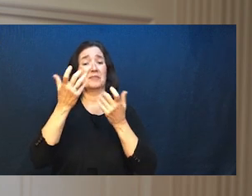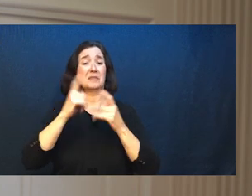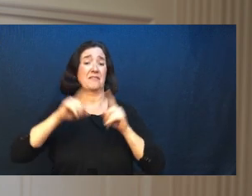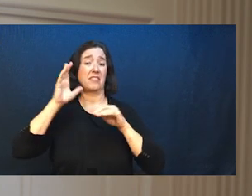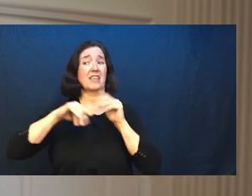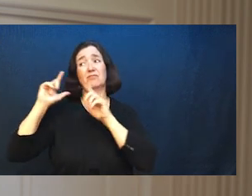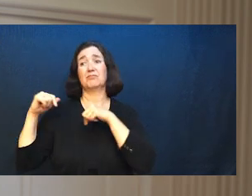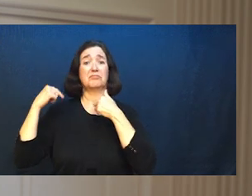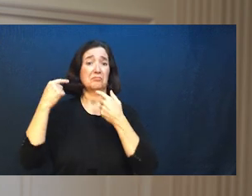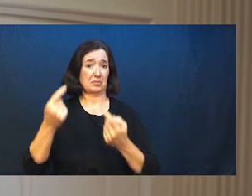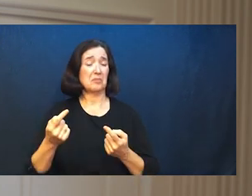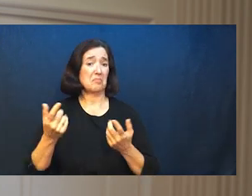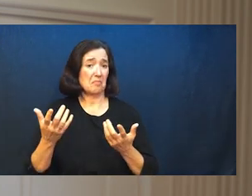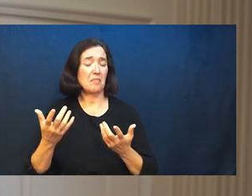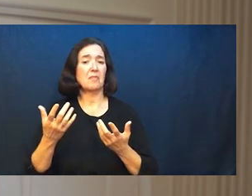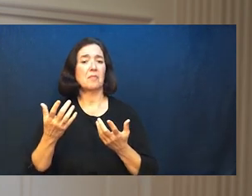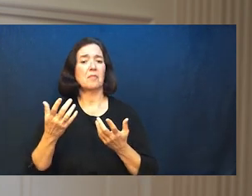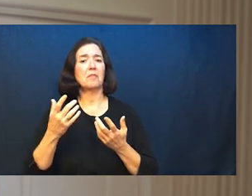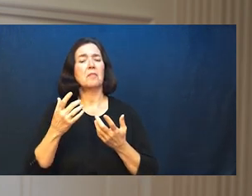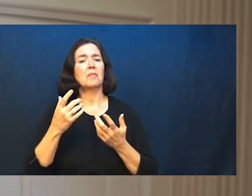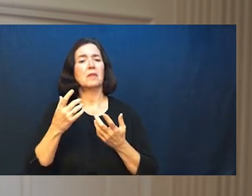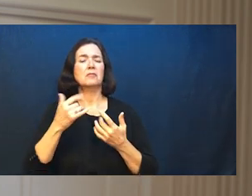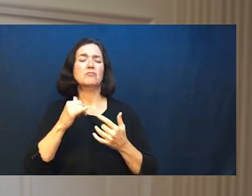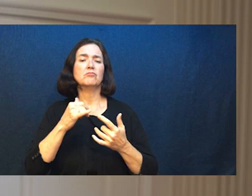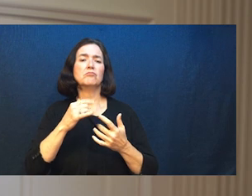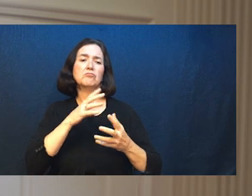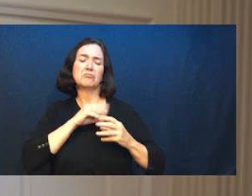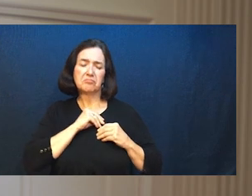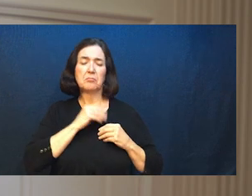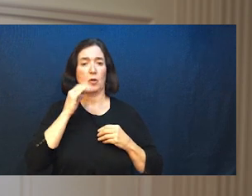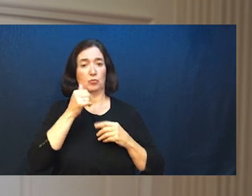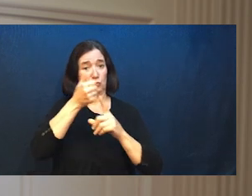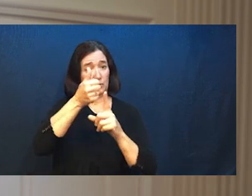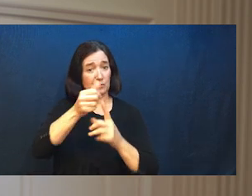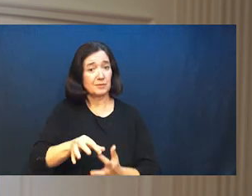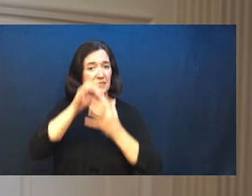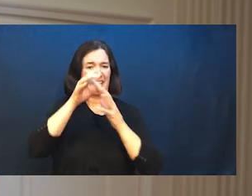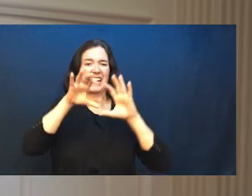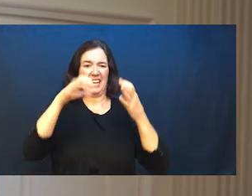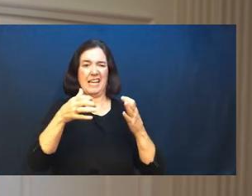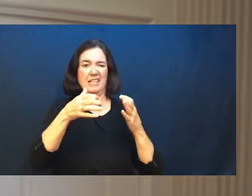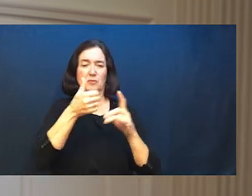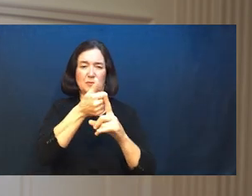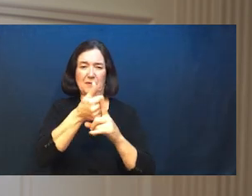a little bit different than they have in years past, embrace that moment because you are a unique class yourself.